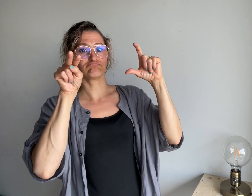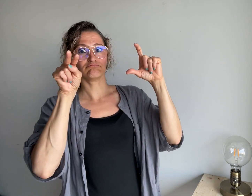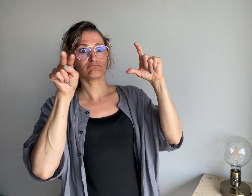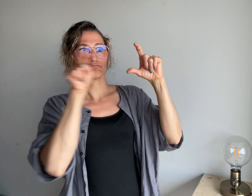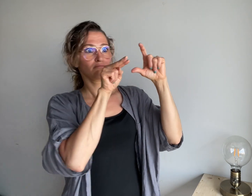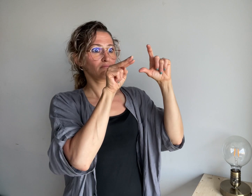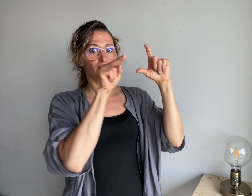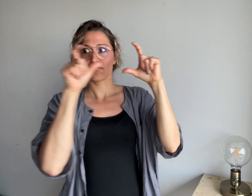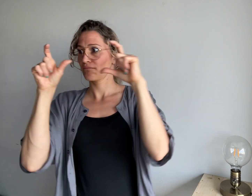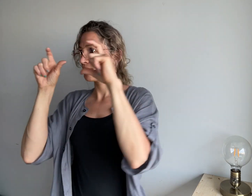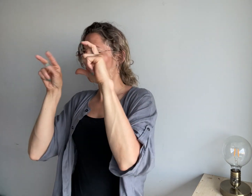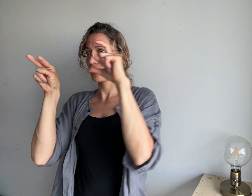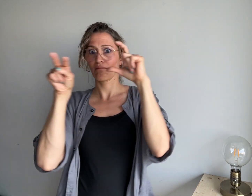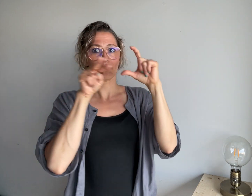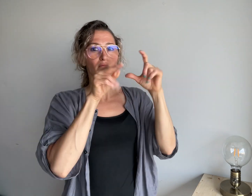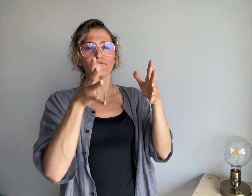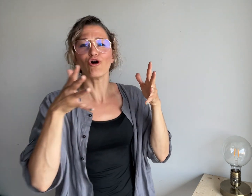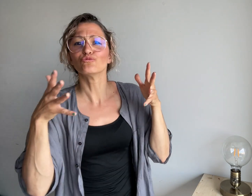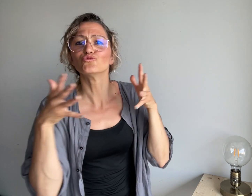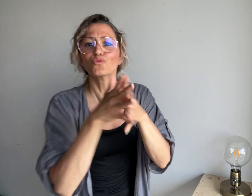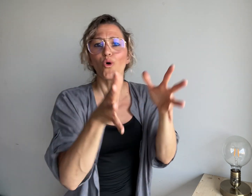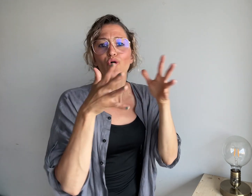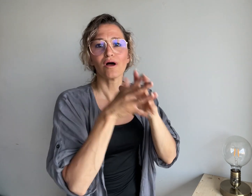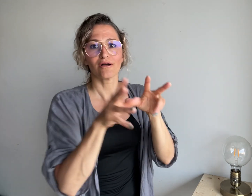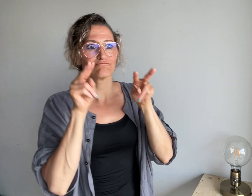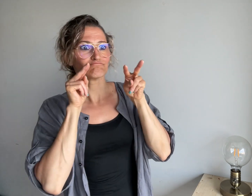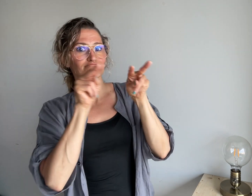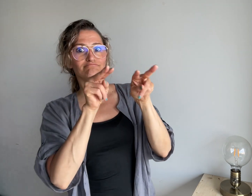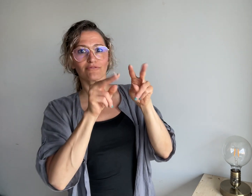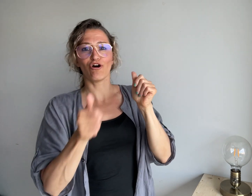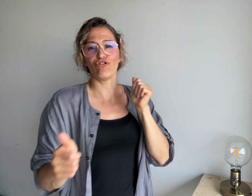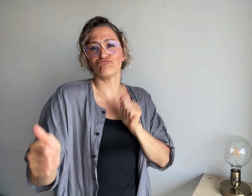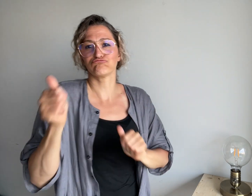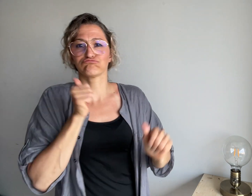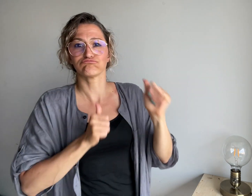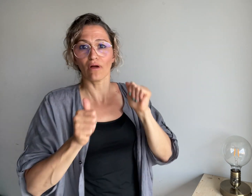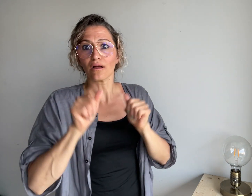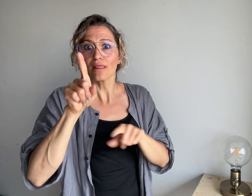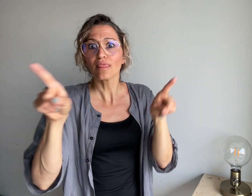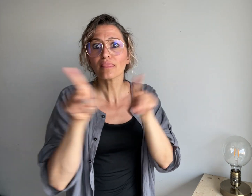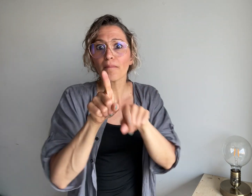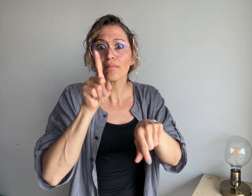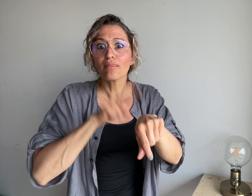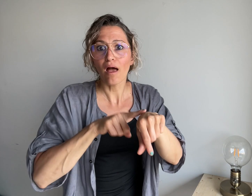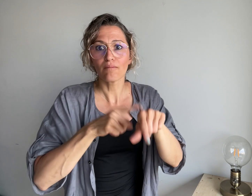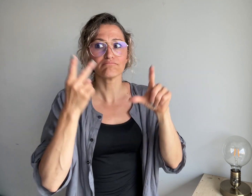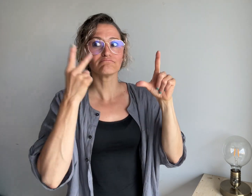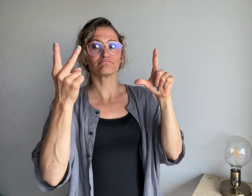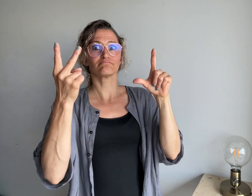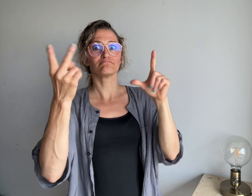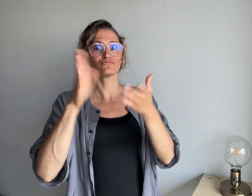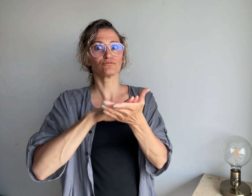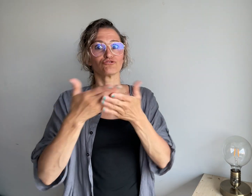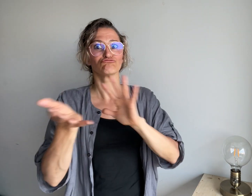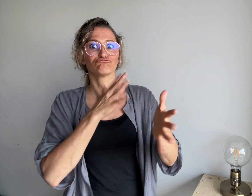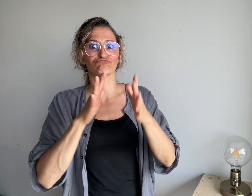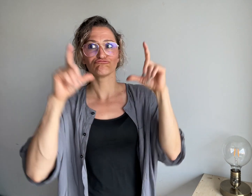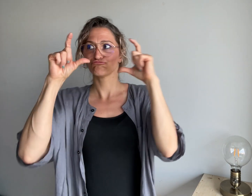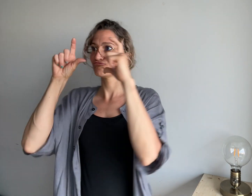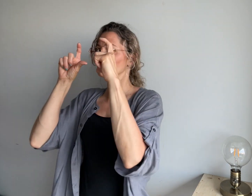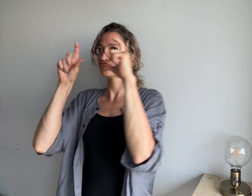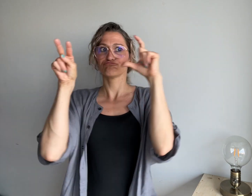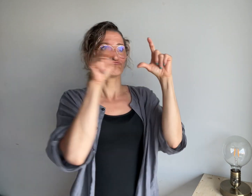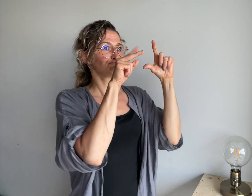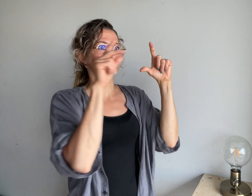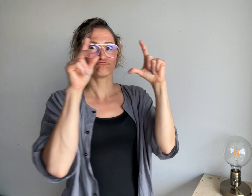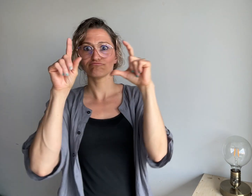and watch the performance art at the same time. The performance